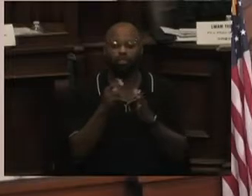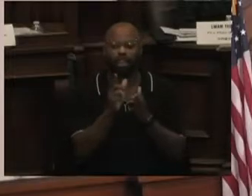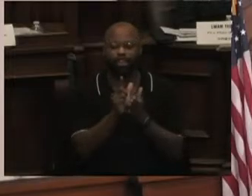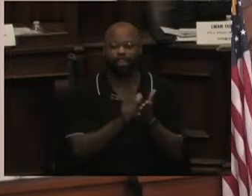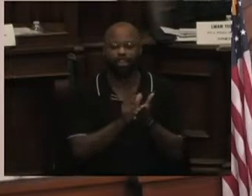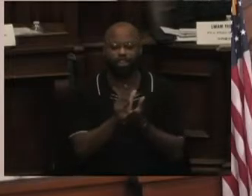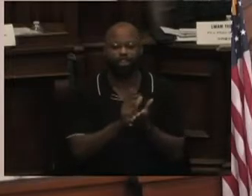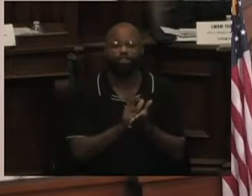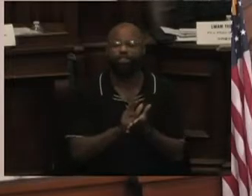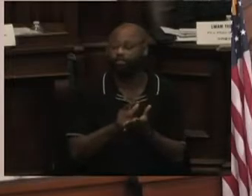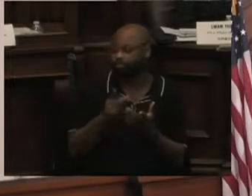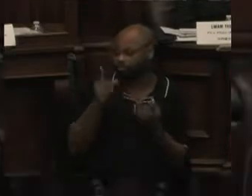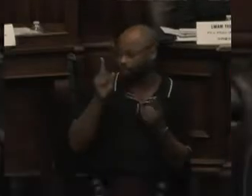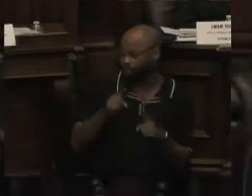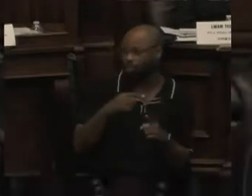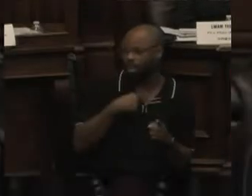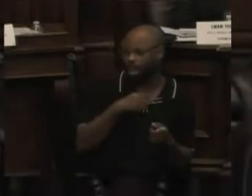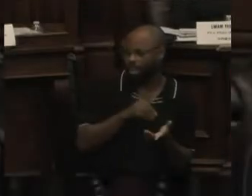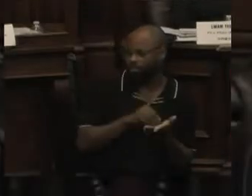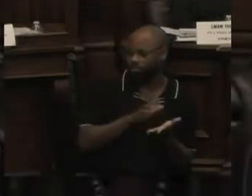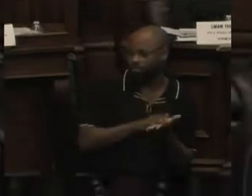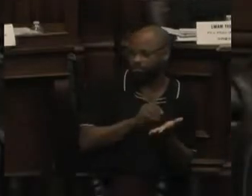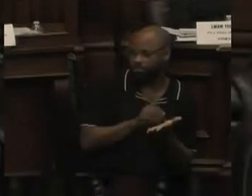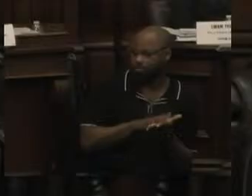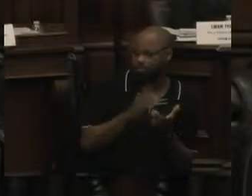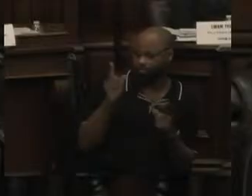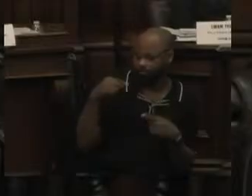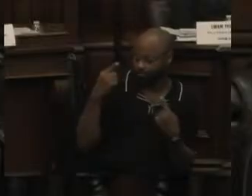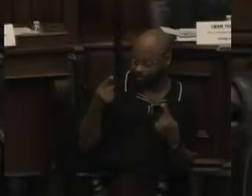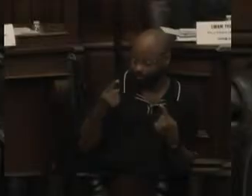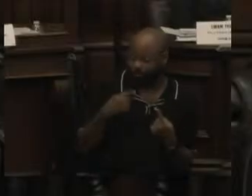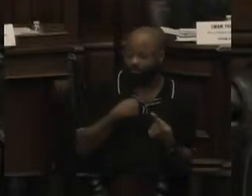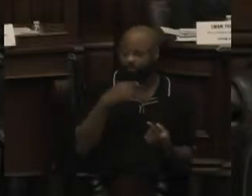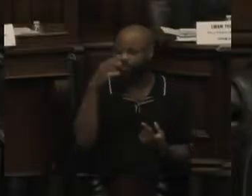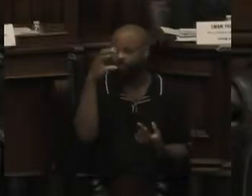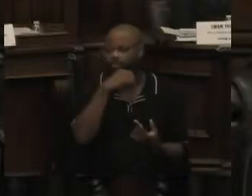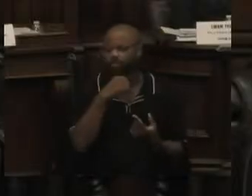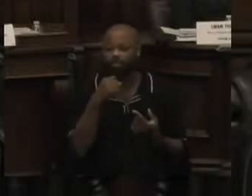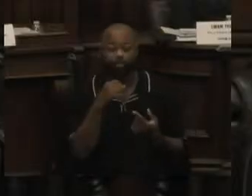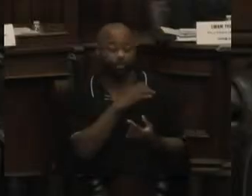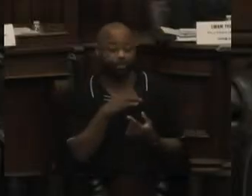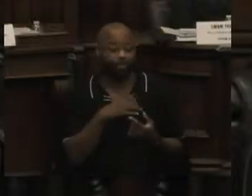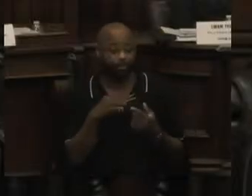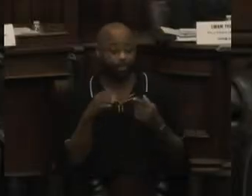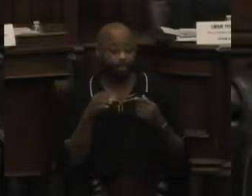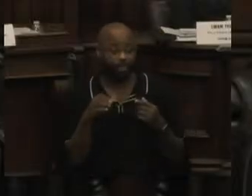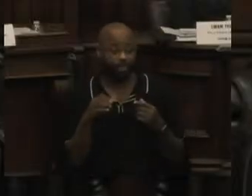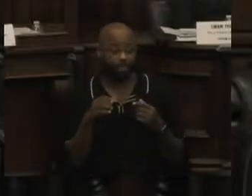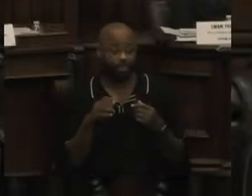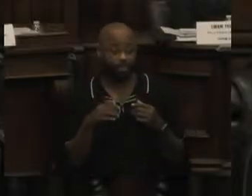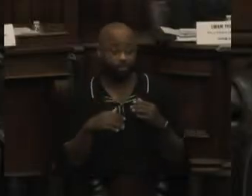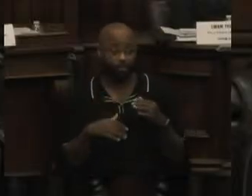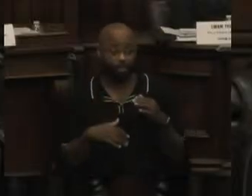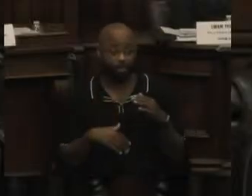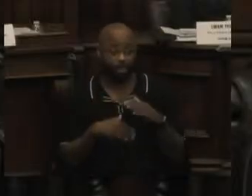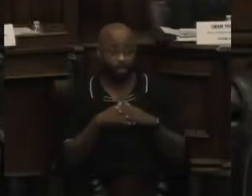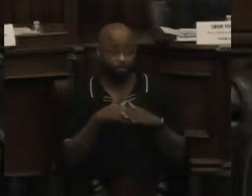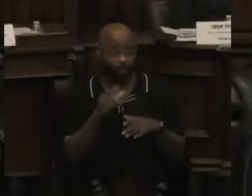the creation of a committee regarding the legislation.